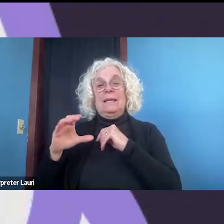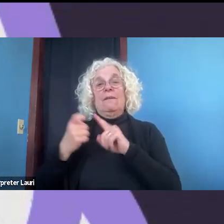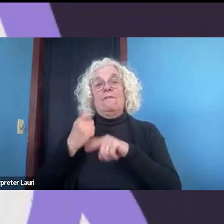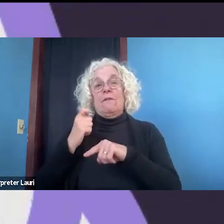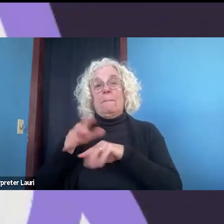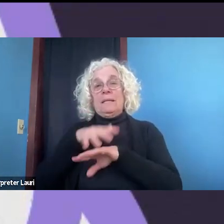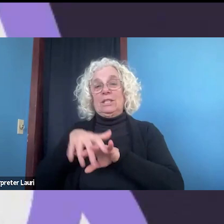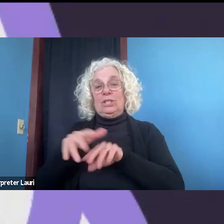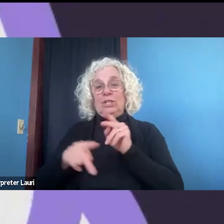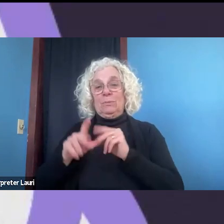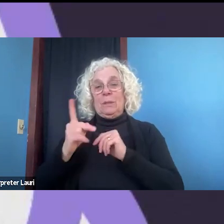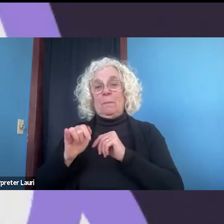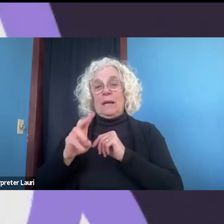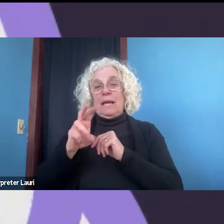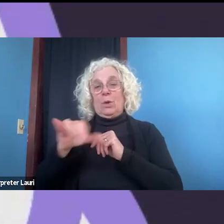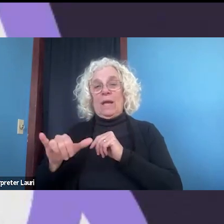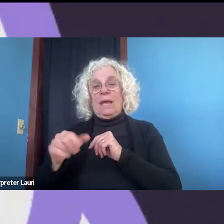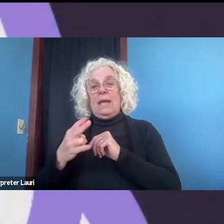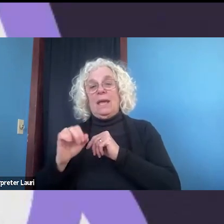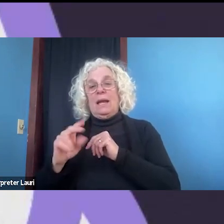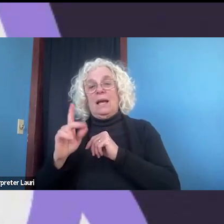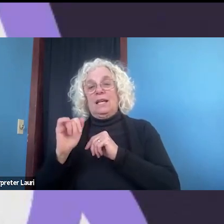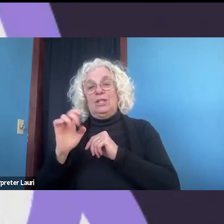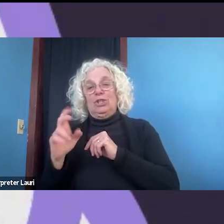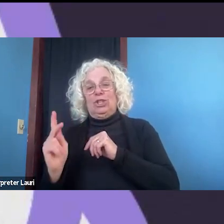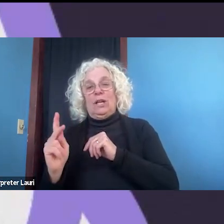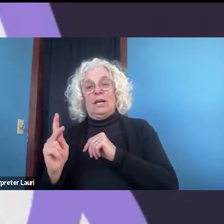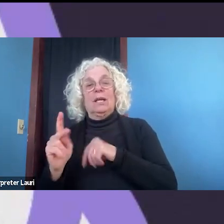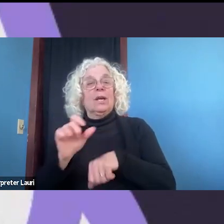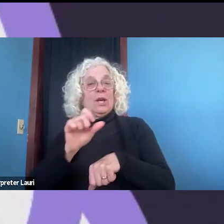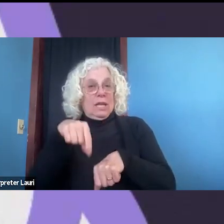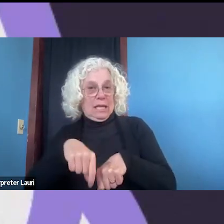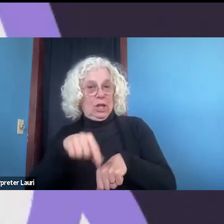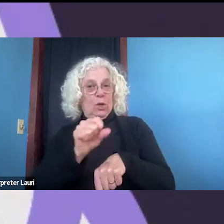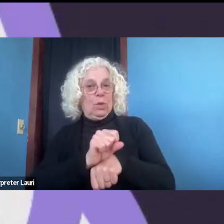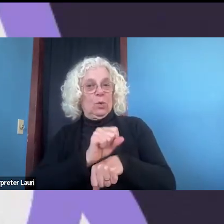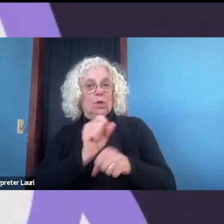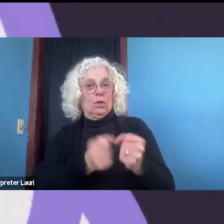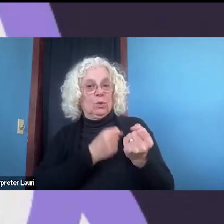Americans for the Arts works with, through, and for local art agencies to create accessible opportunities